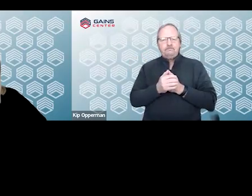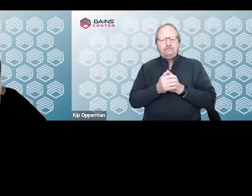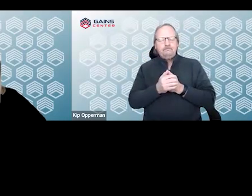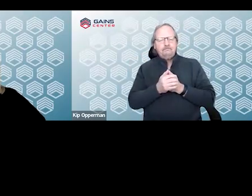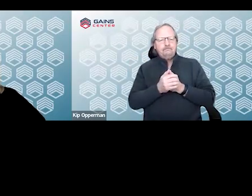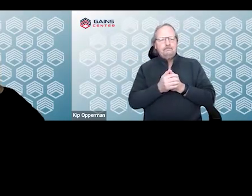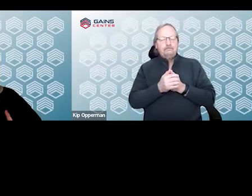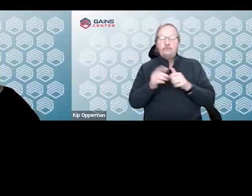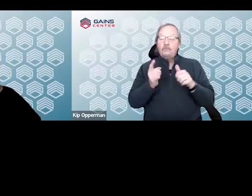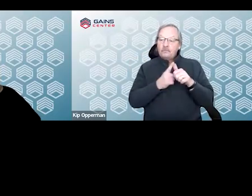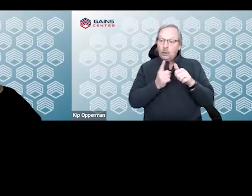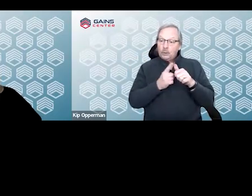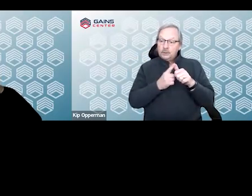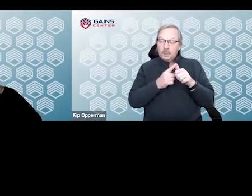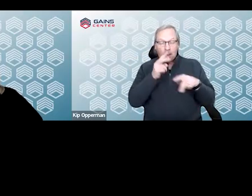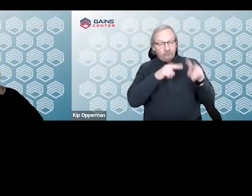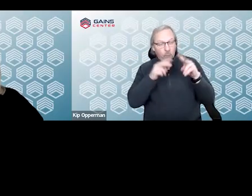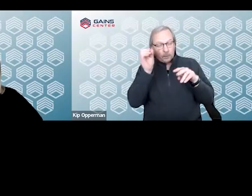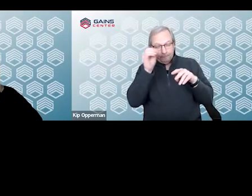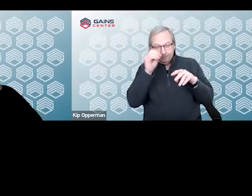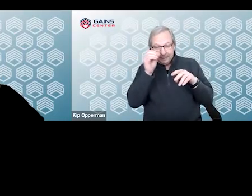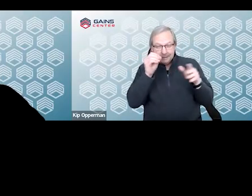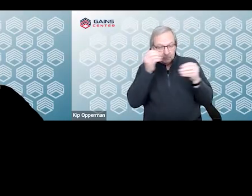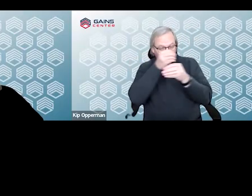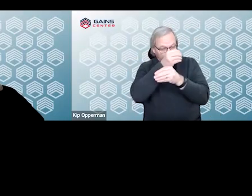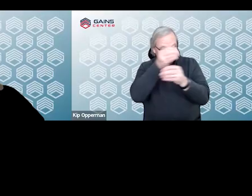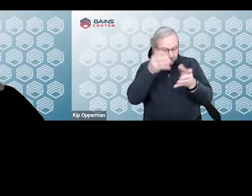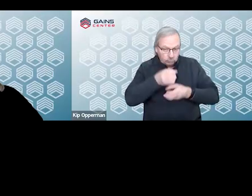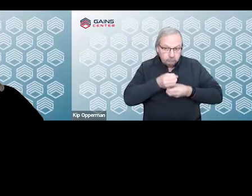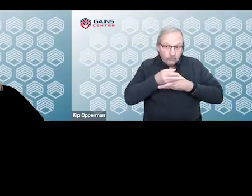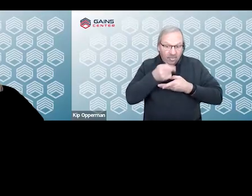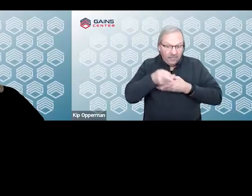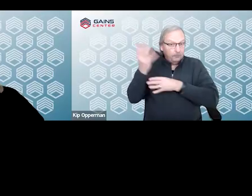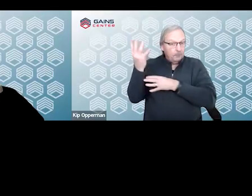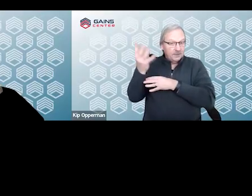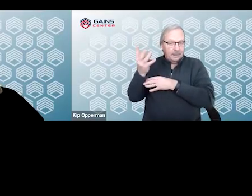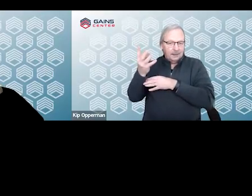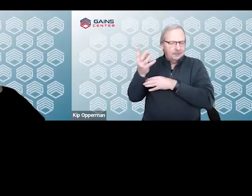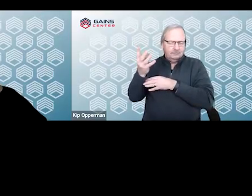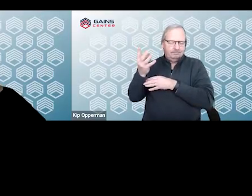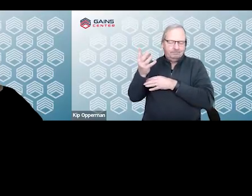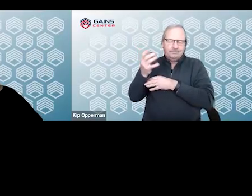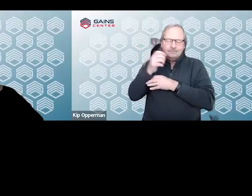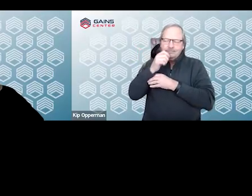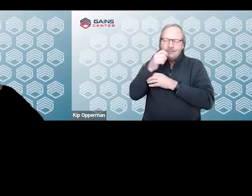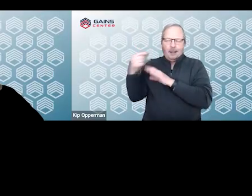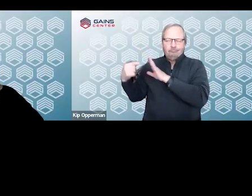So first, the views, opinions, and content expressed in this presentation do not necessarily reflect the views, opinions,